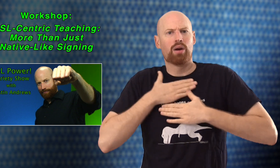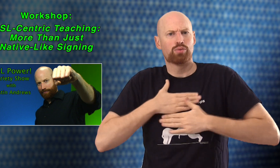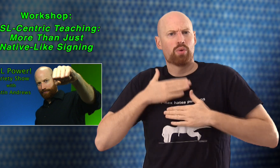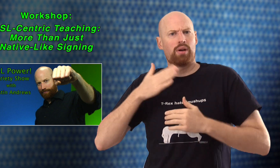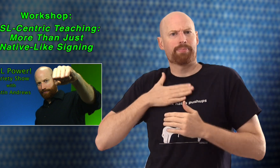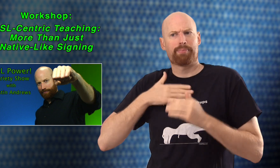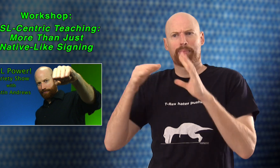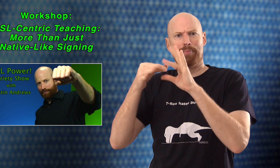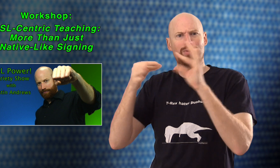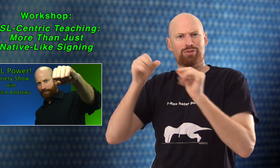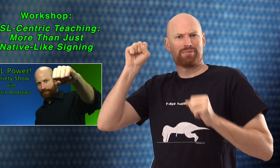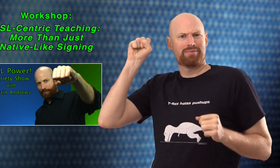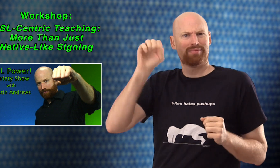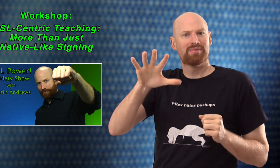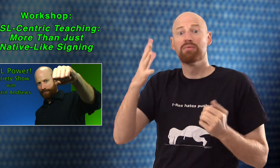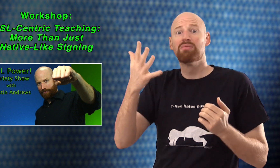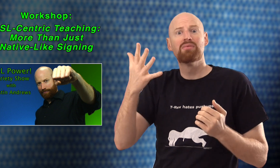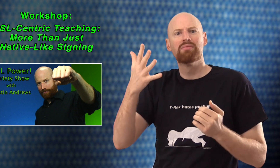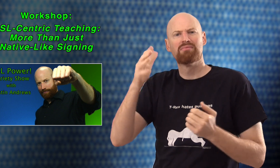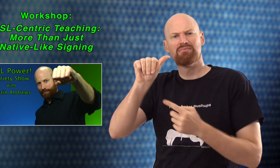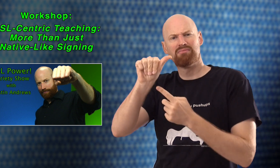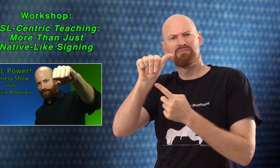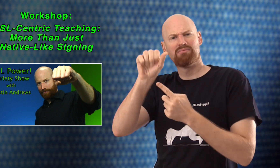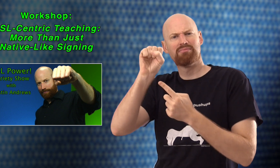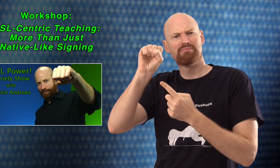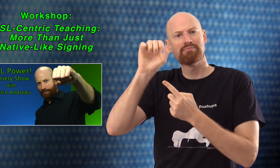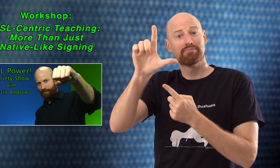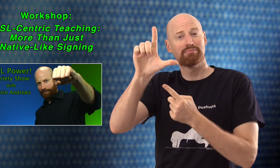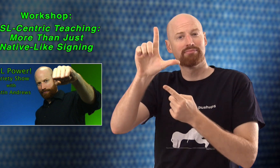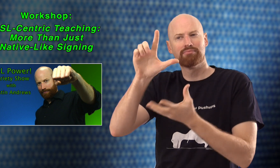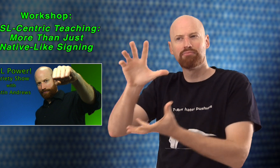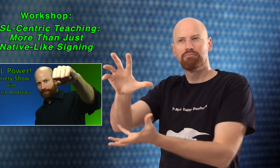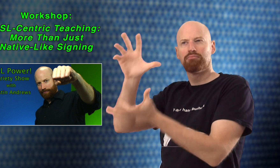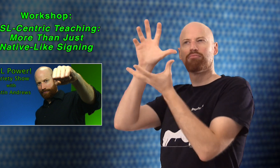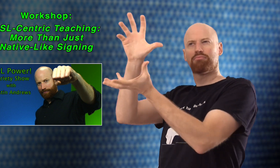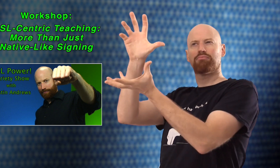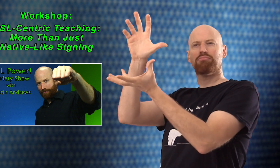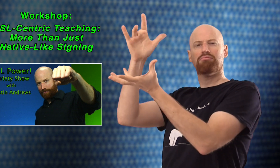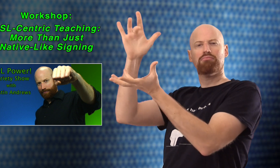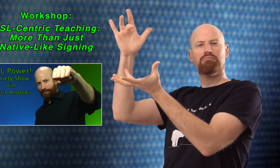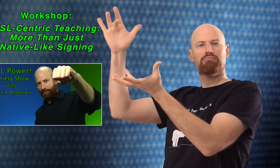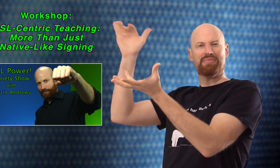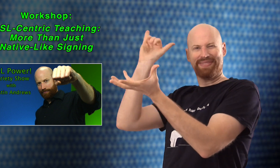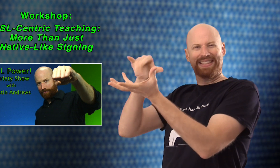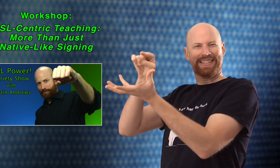that my message resonated with a lot of people in the audience, that is, the magnification of our great language